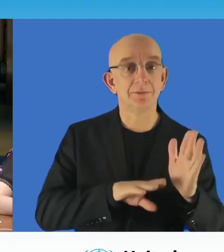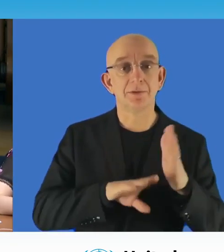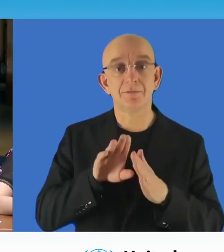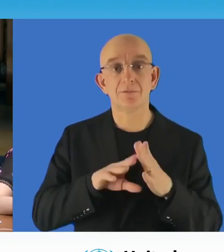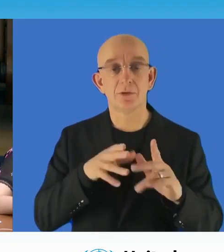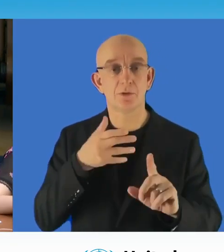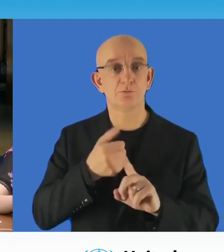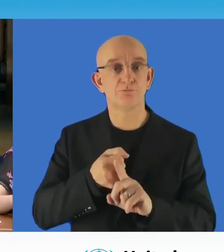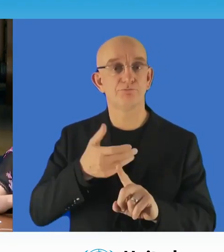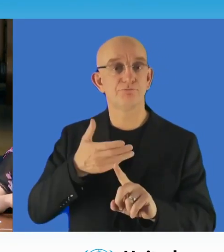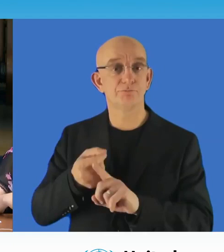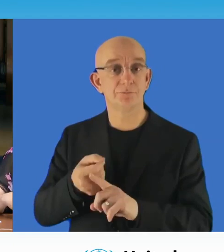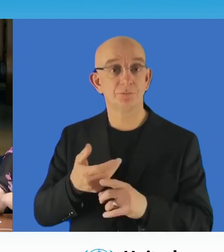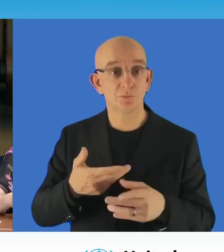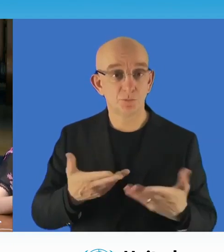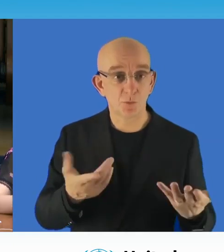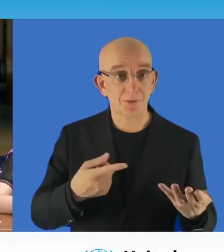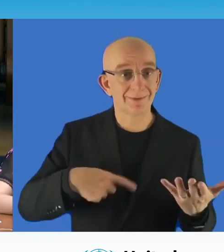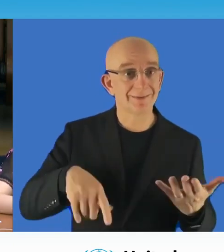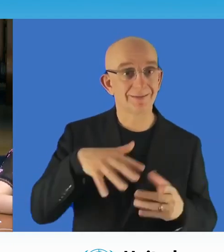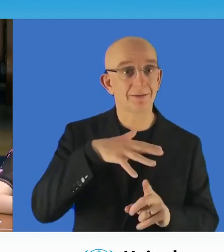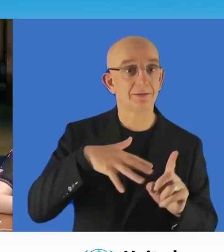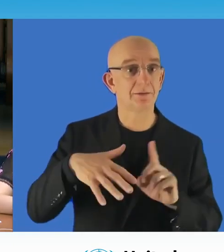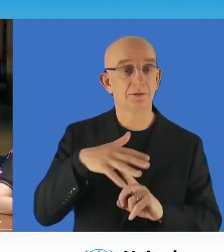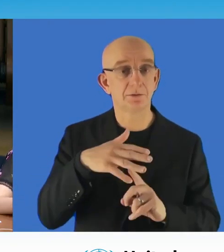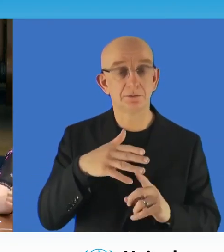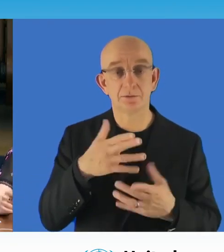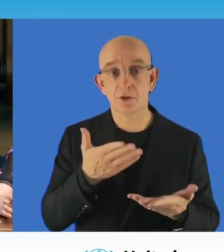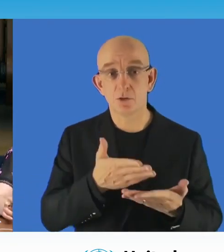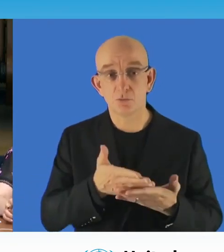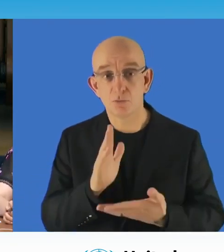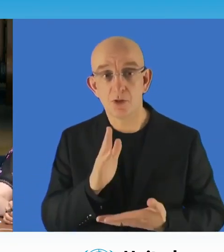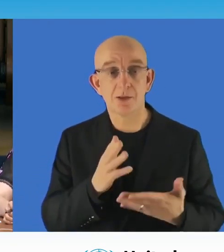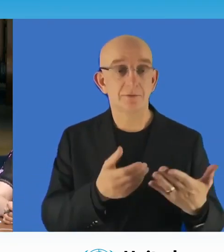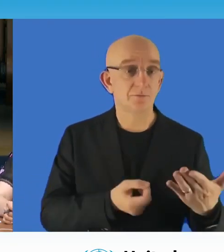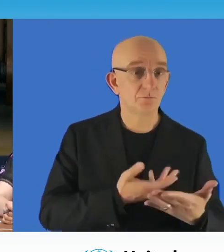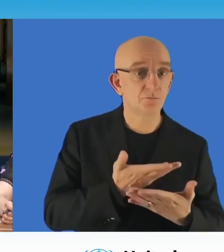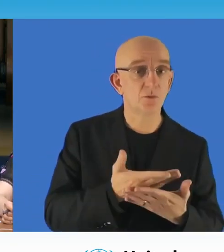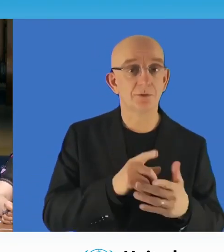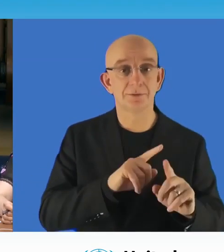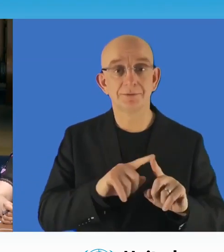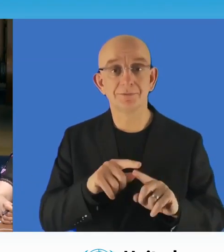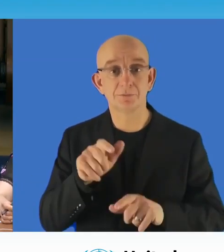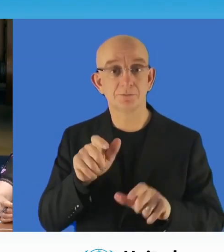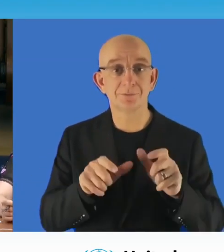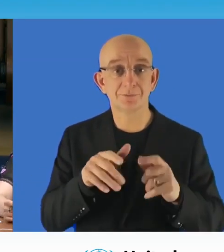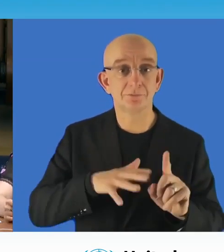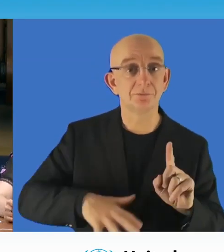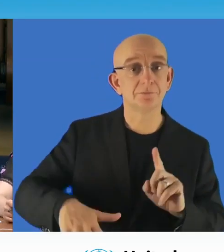and strengthened as we're wrapping up the cosp 17 after three days of marathon of wide range